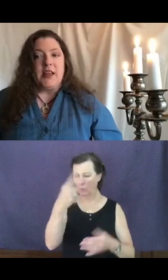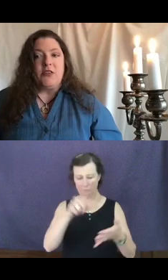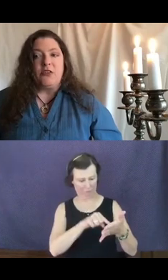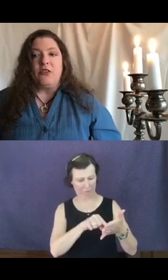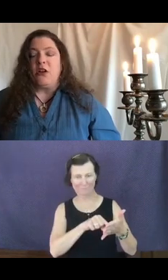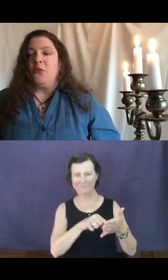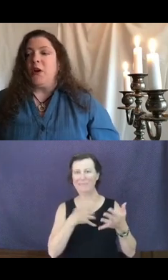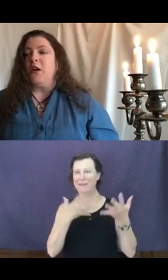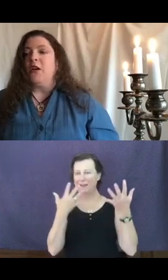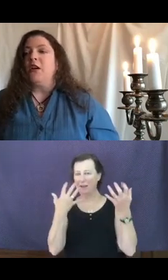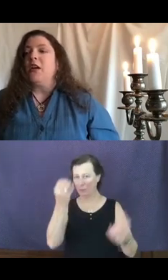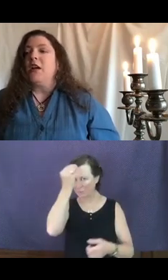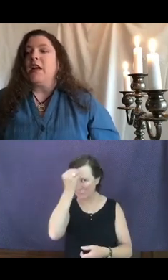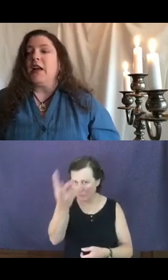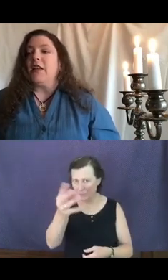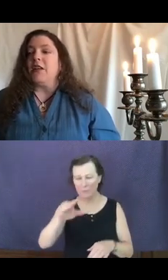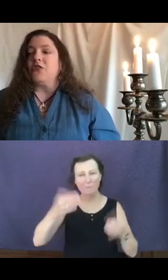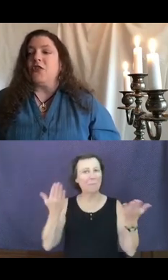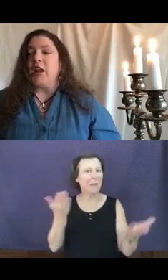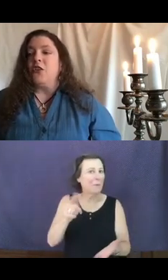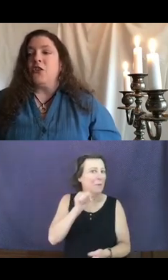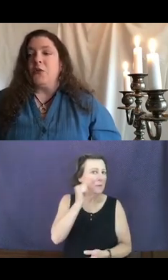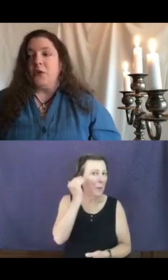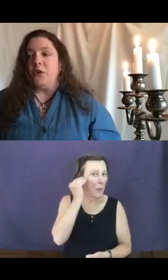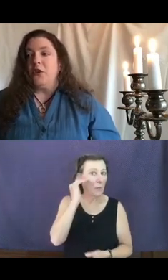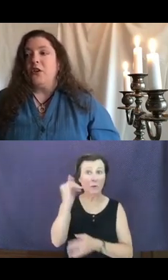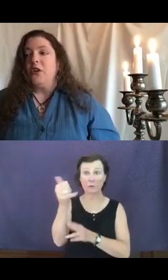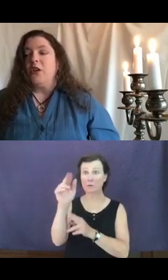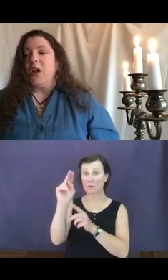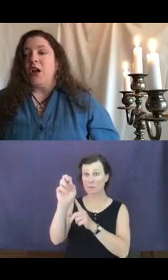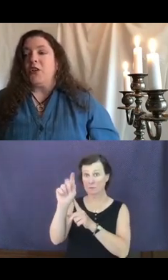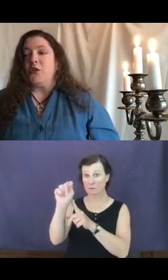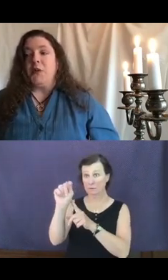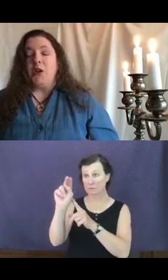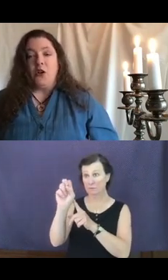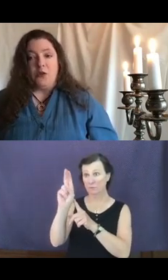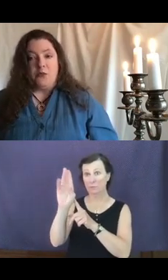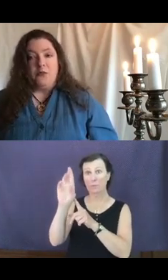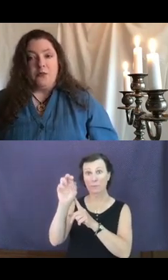you're not aware, is that Janet Neuberg should be home